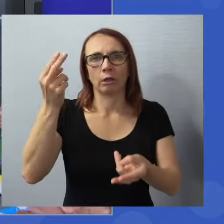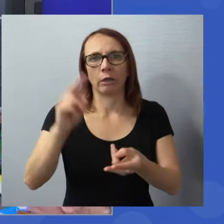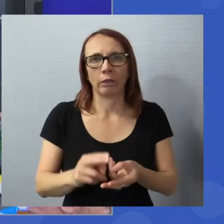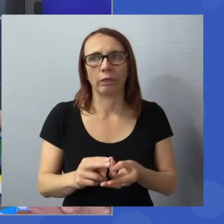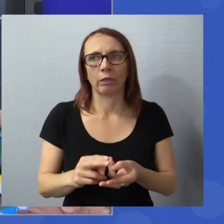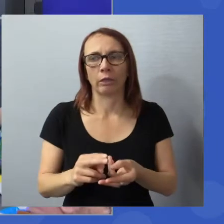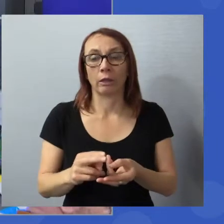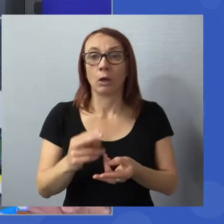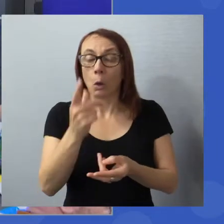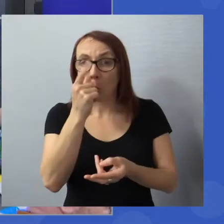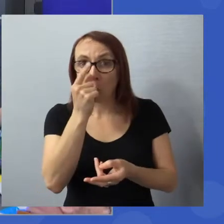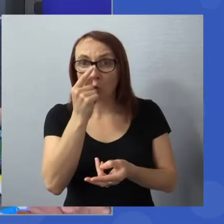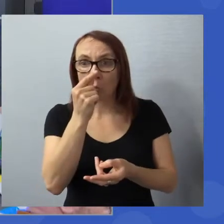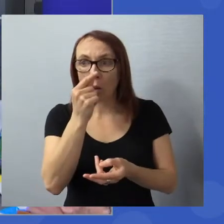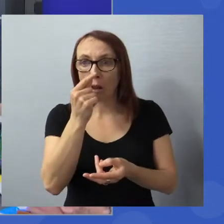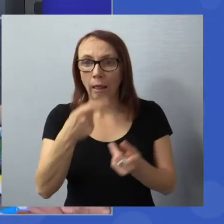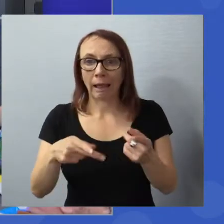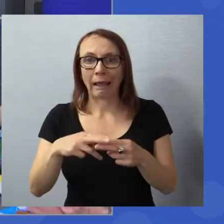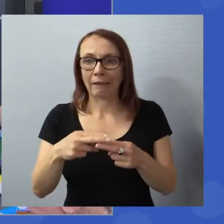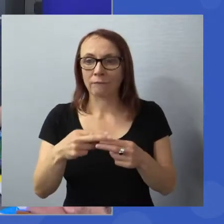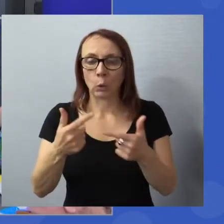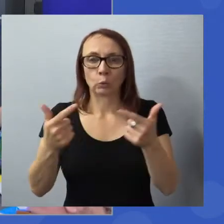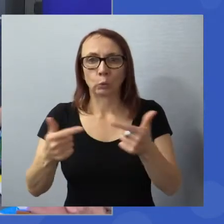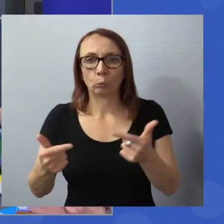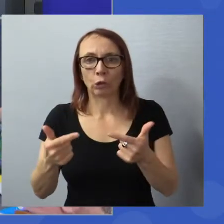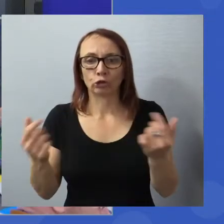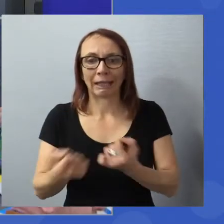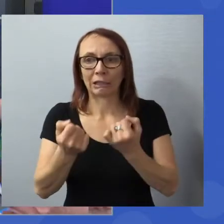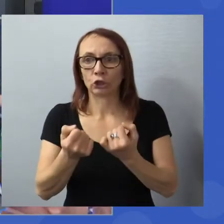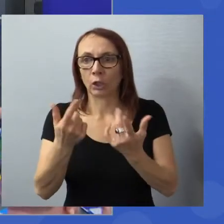excess energy and we come competitive country